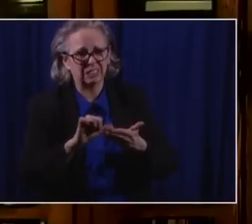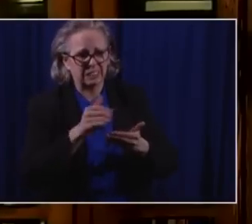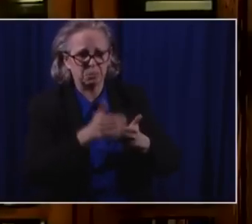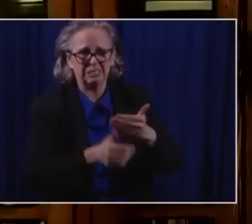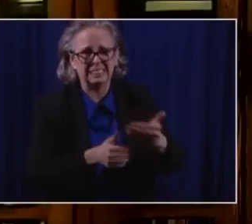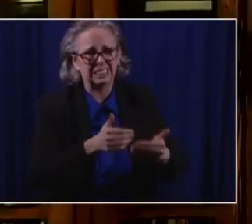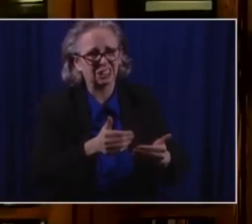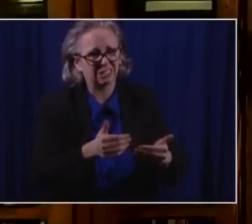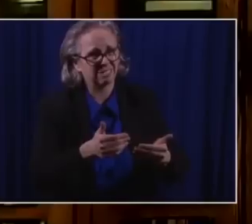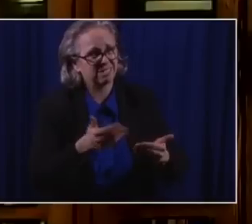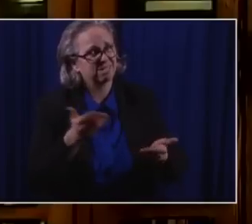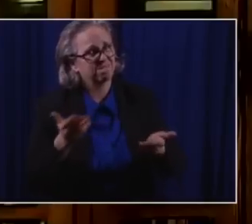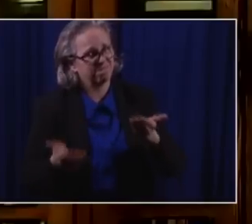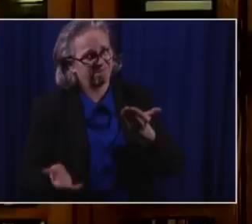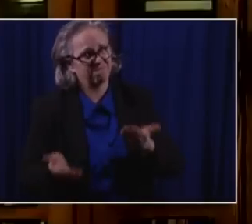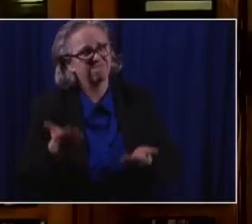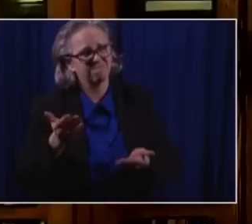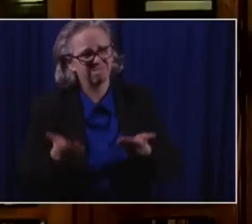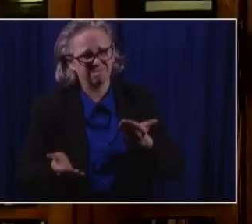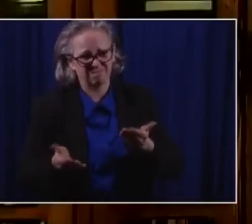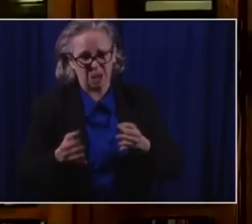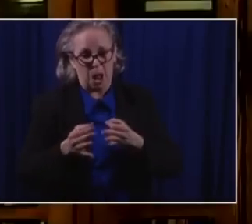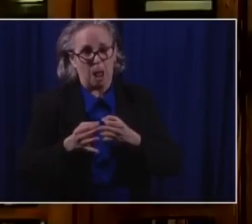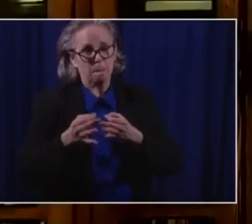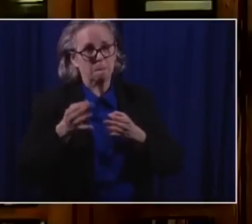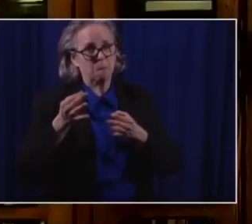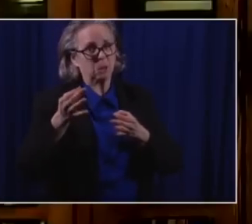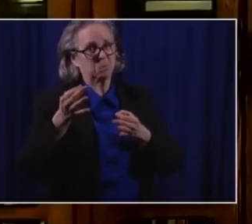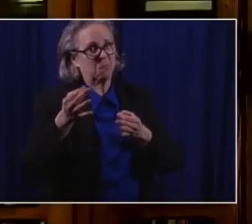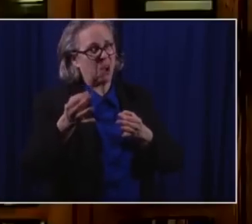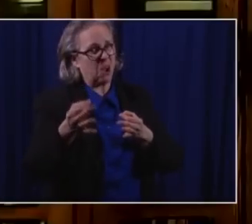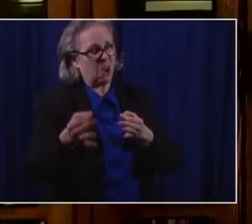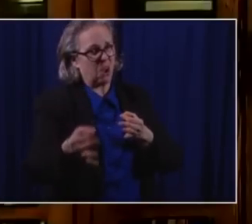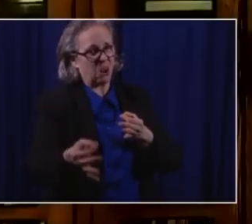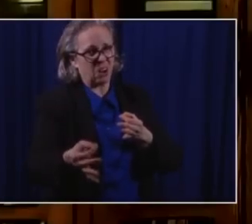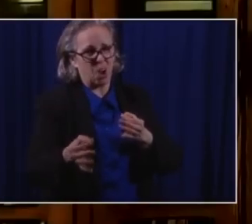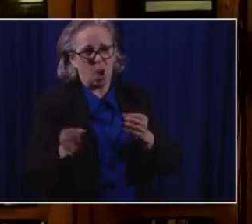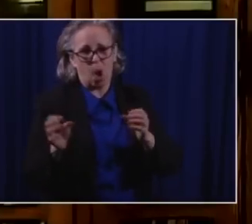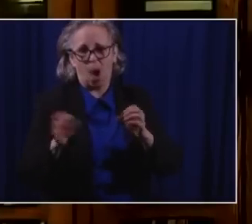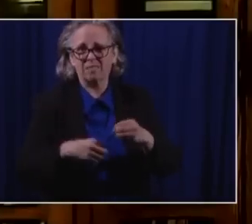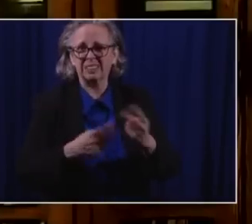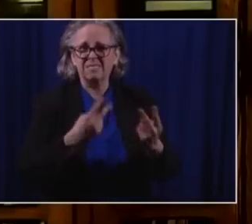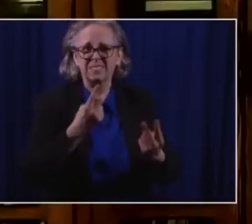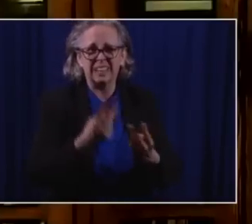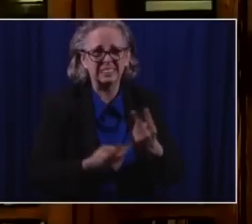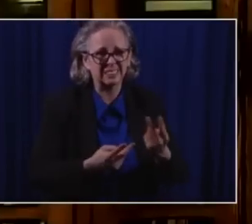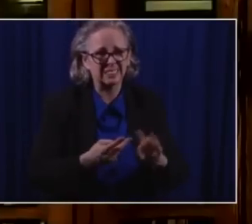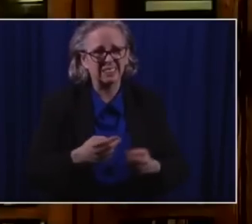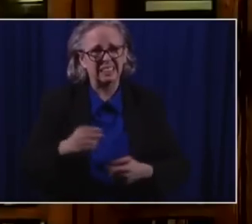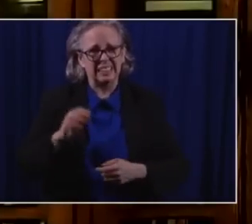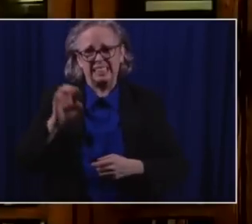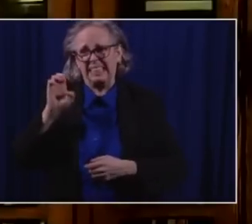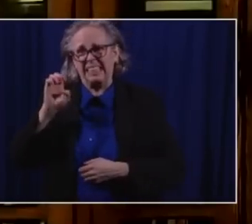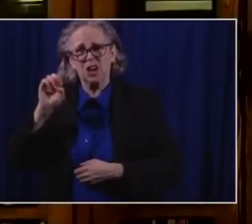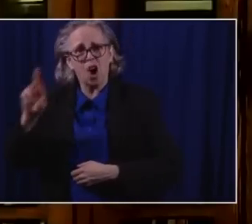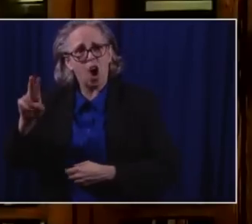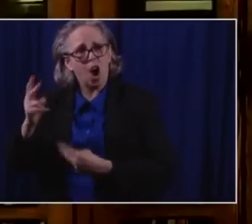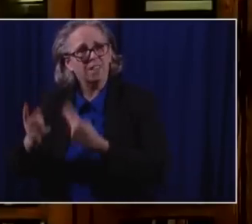we are all every hospital the state is going to have to start making tough decisions about how staff and spends about what kind of non numbers and things postpone it to the point that